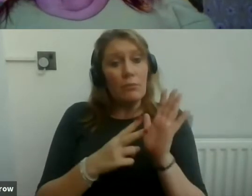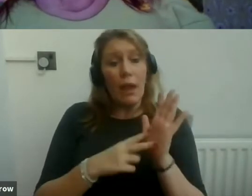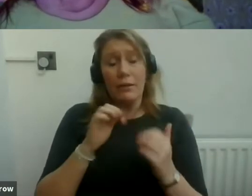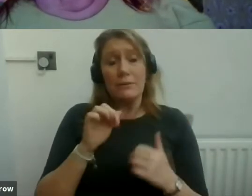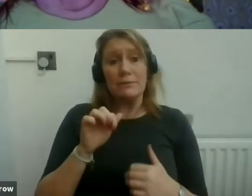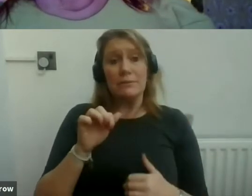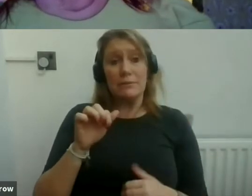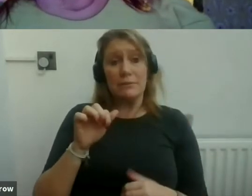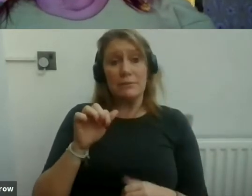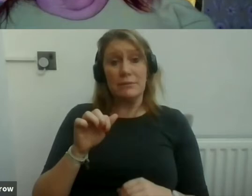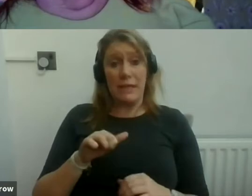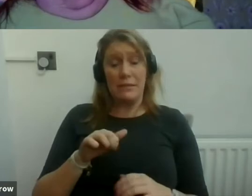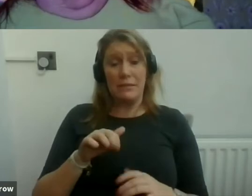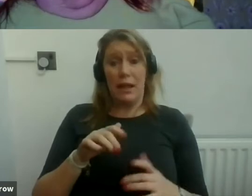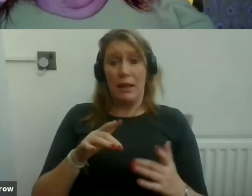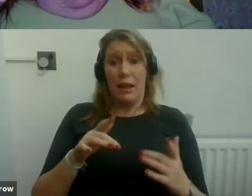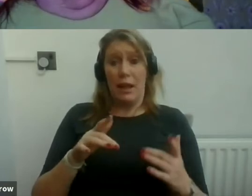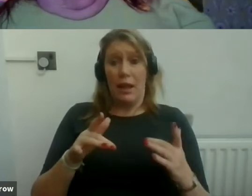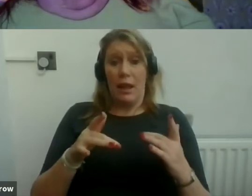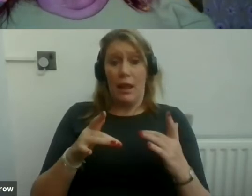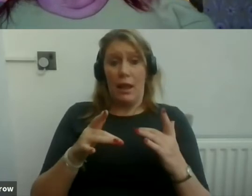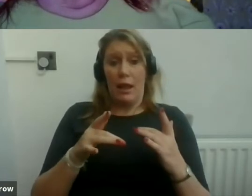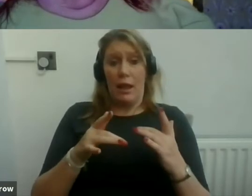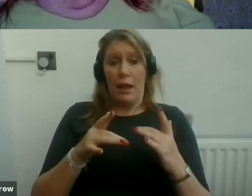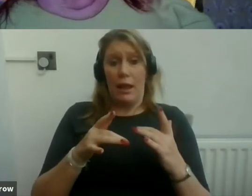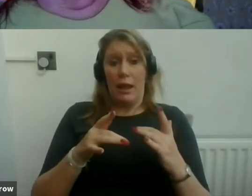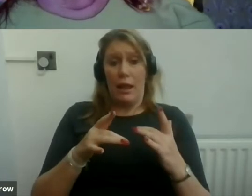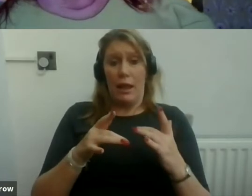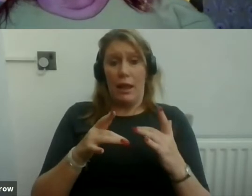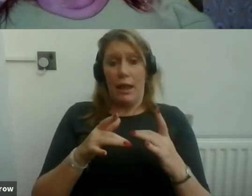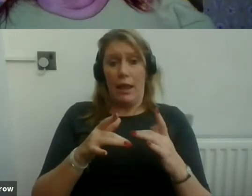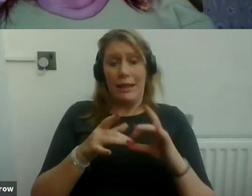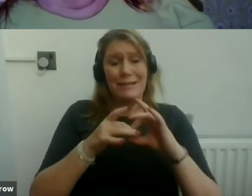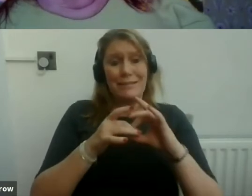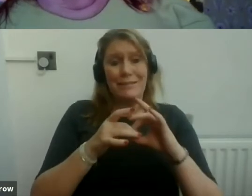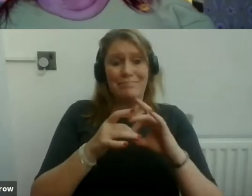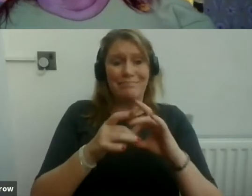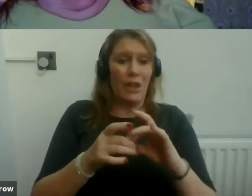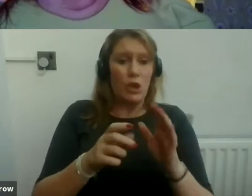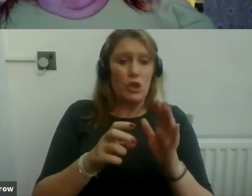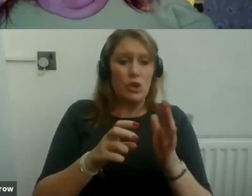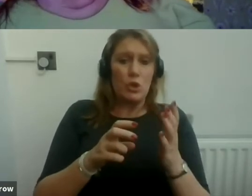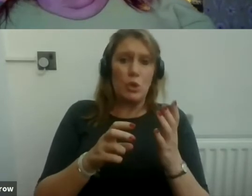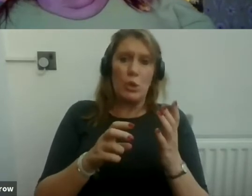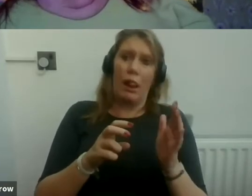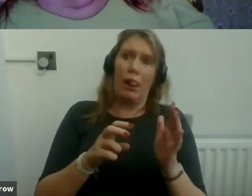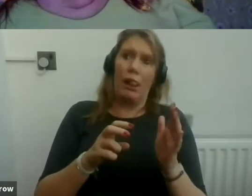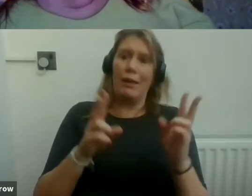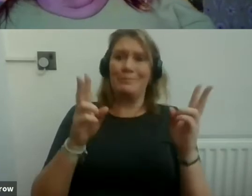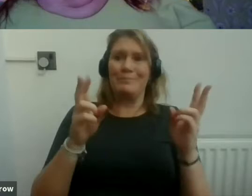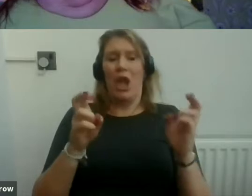a journey, you know. I had made Siege which was the one person, one 12-minute